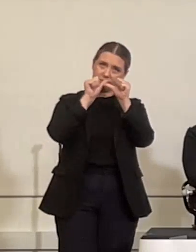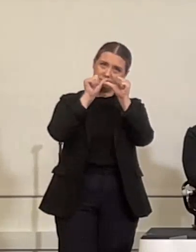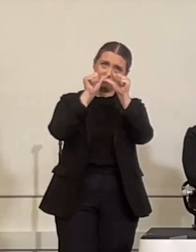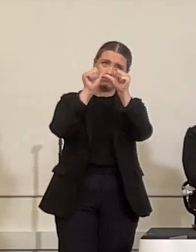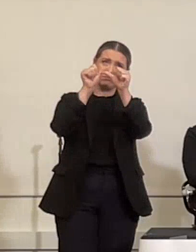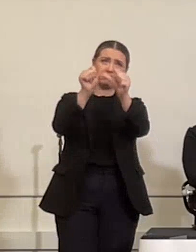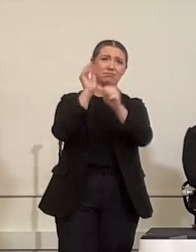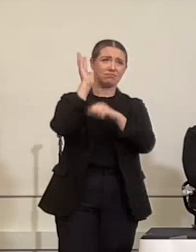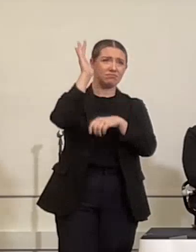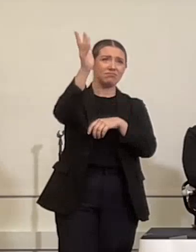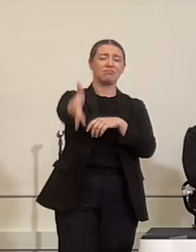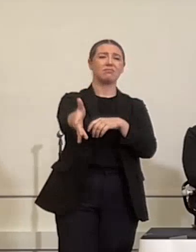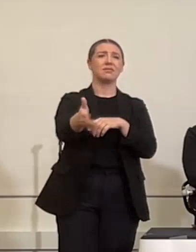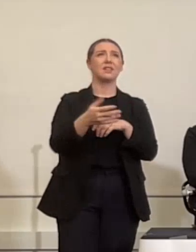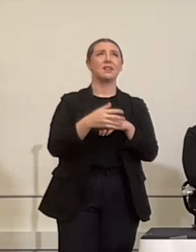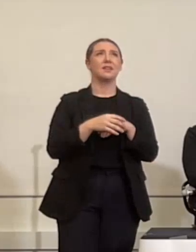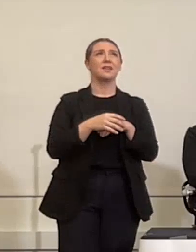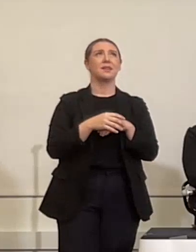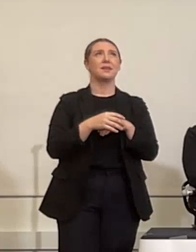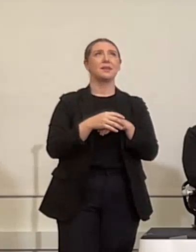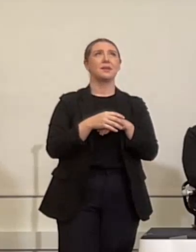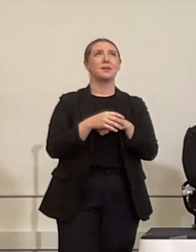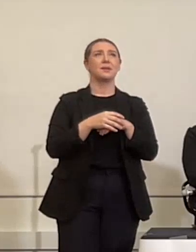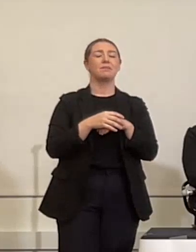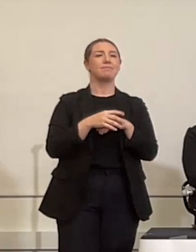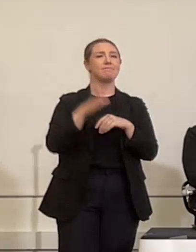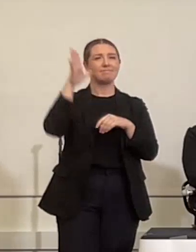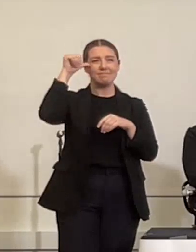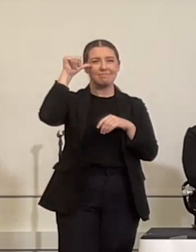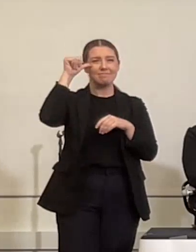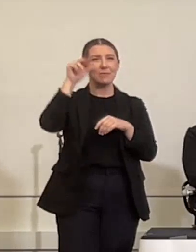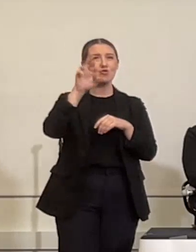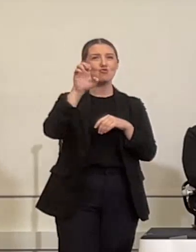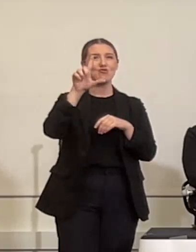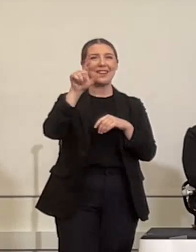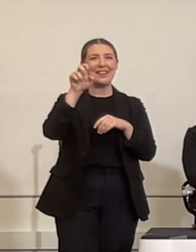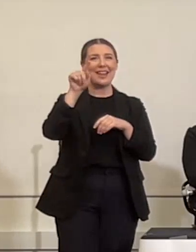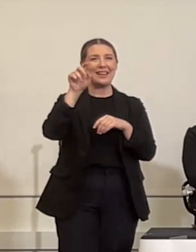And I like the the notion of just relentless and infectious optimism.